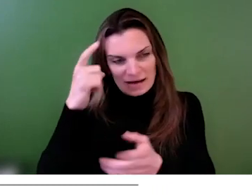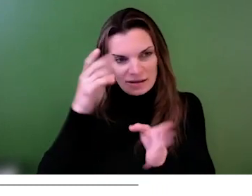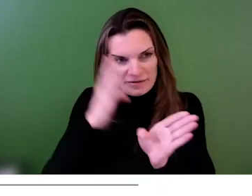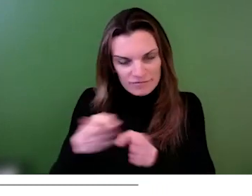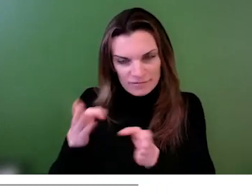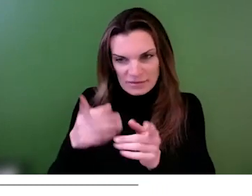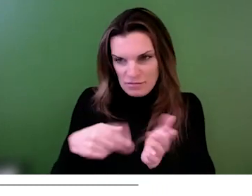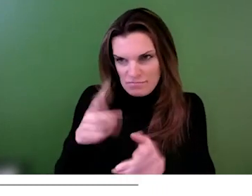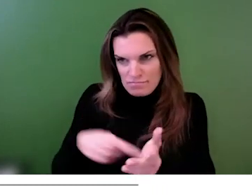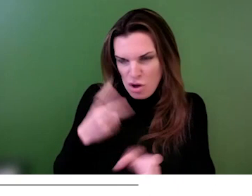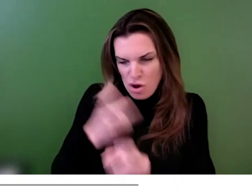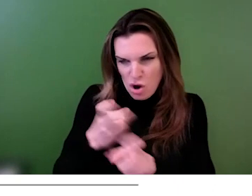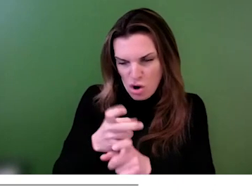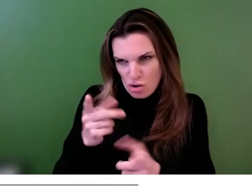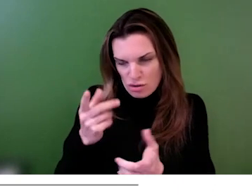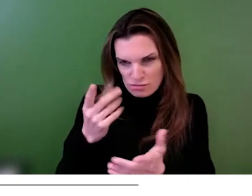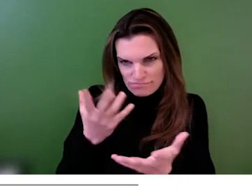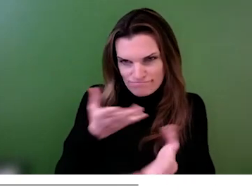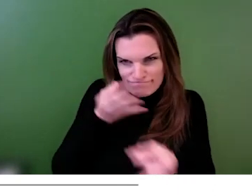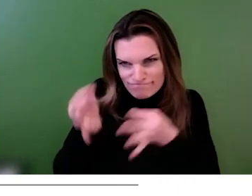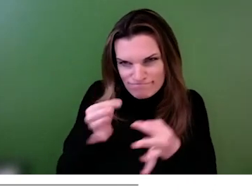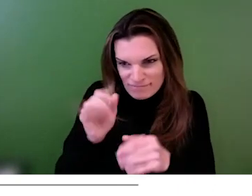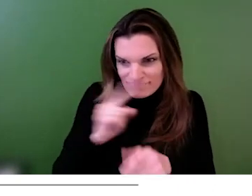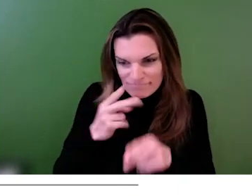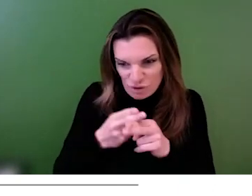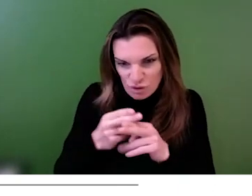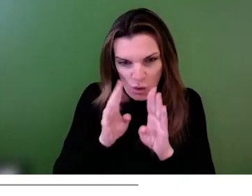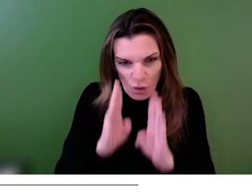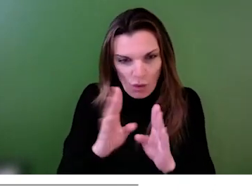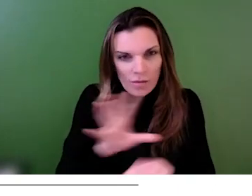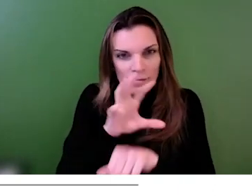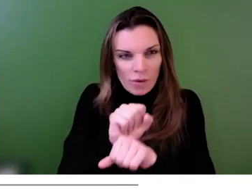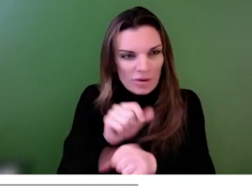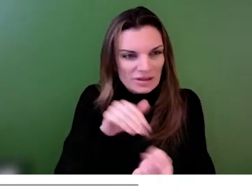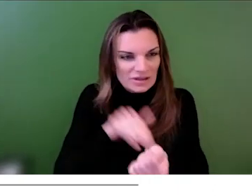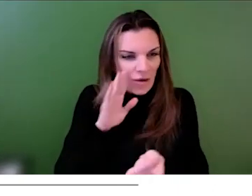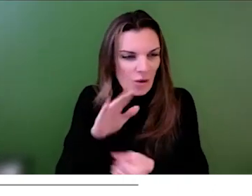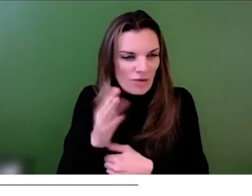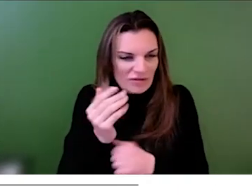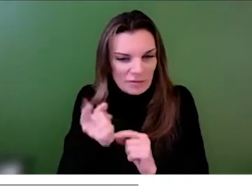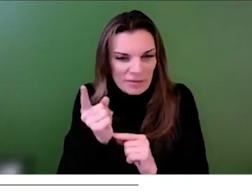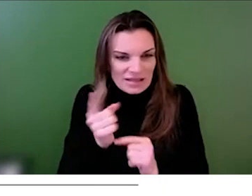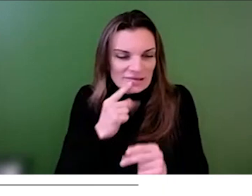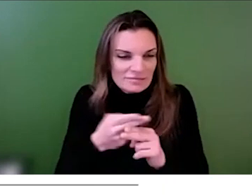you need to in that 15-20 minutes that you have with the doctor can be really hard while